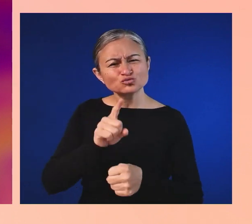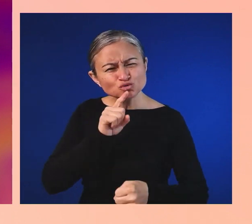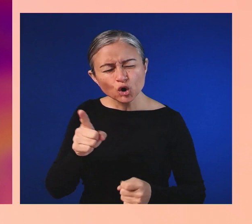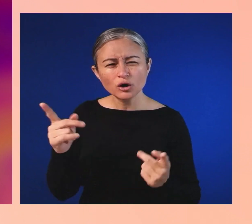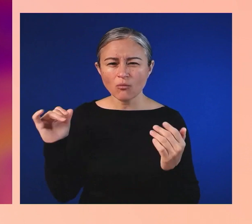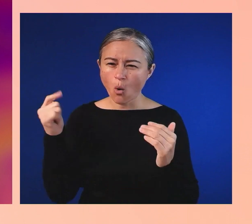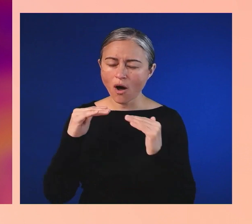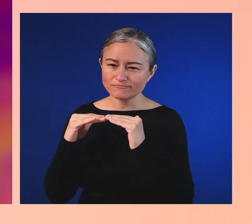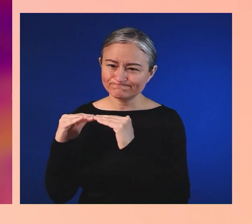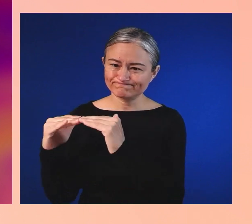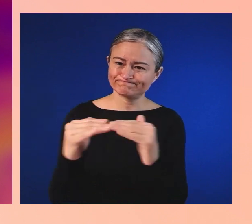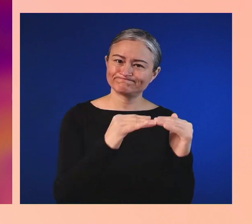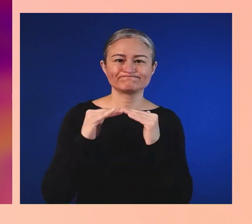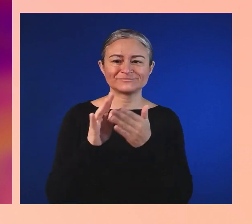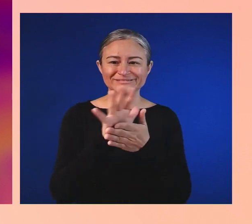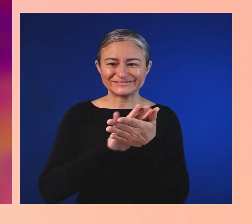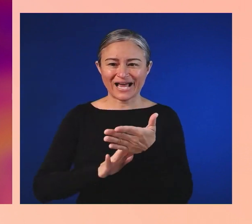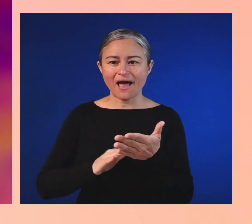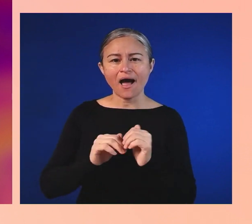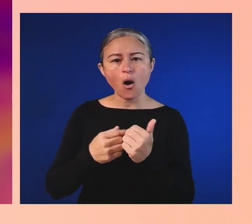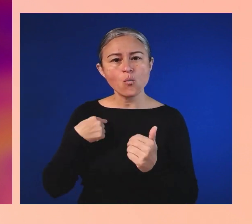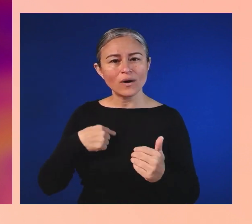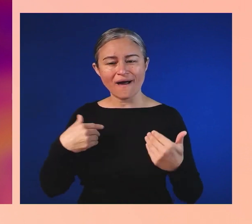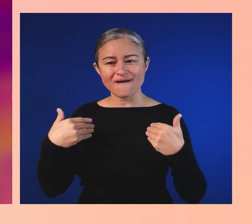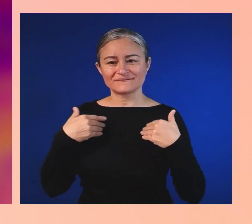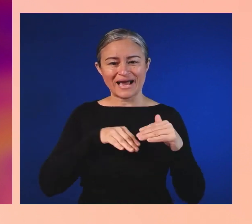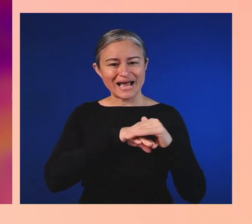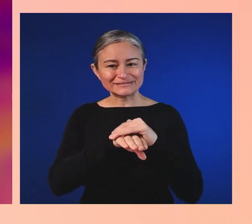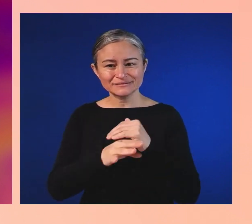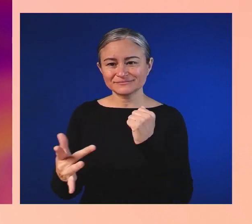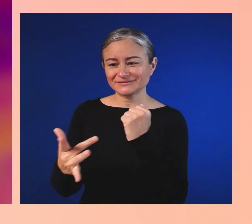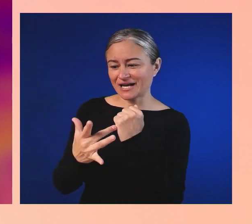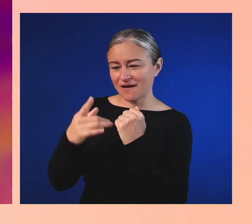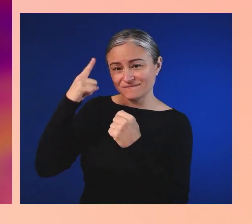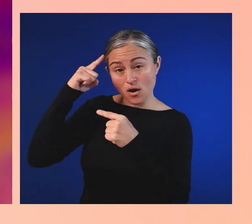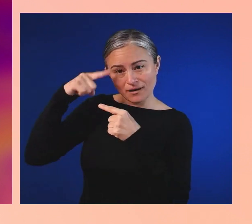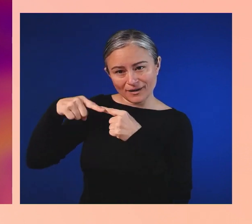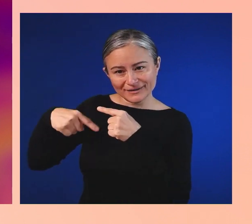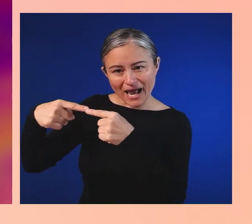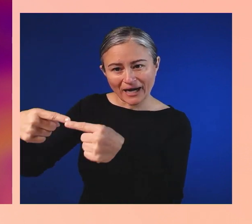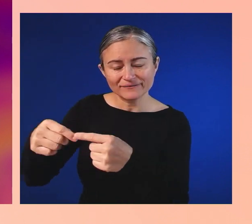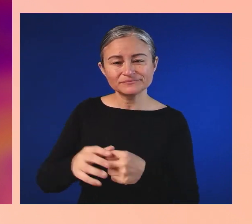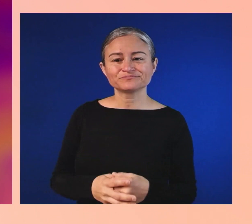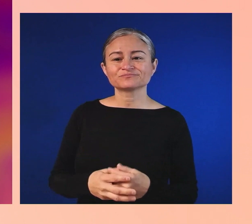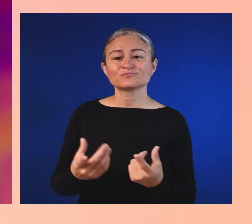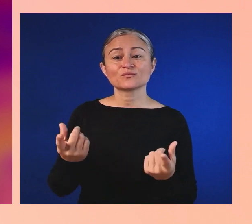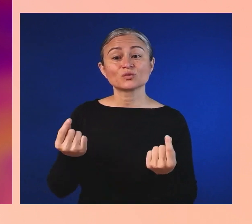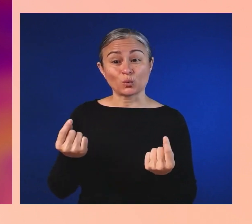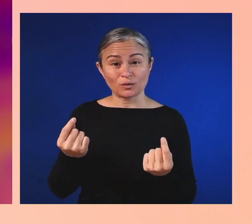must be the center of an intersectional anti-racist lens.